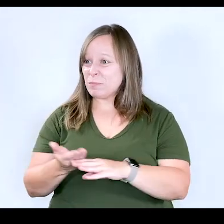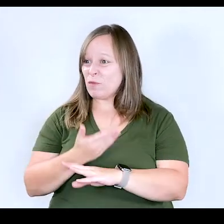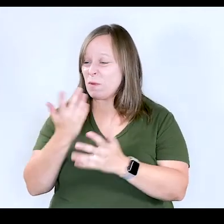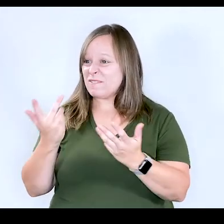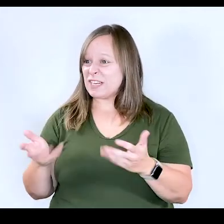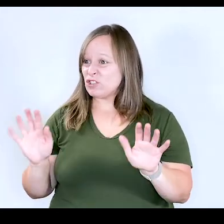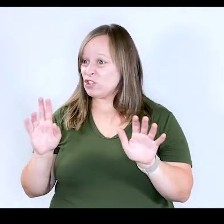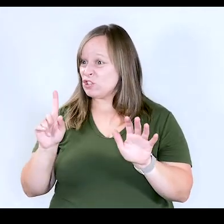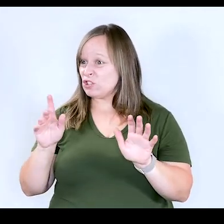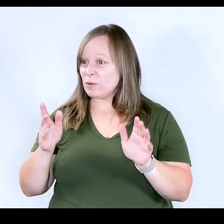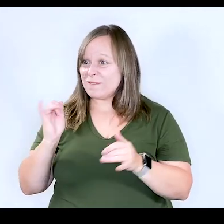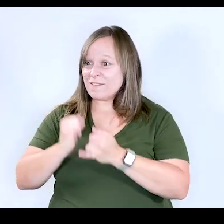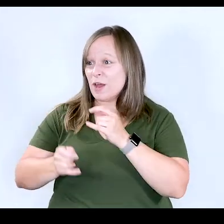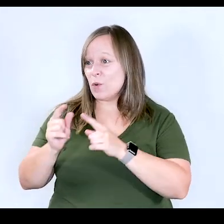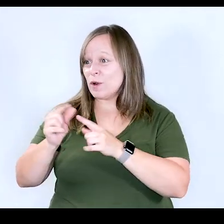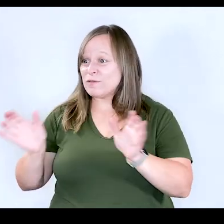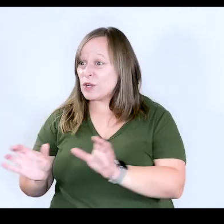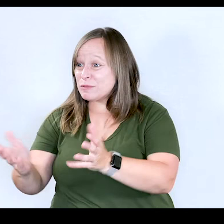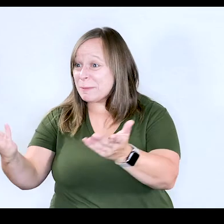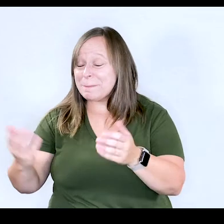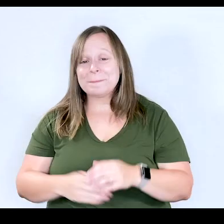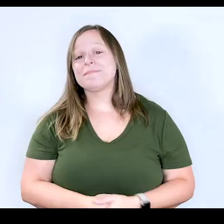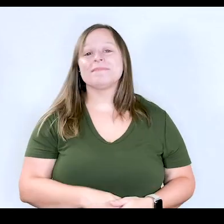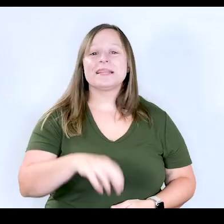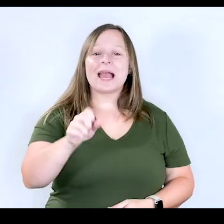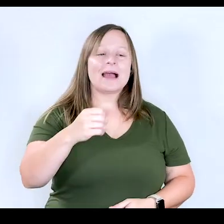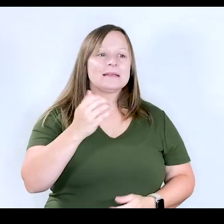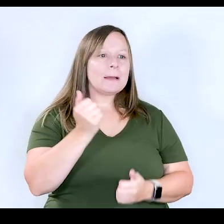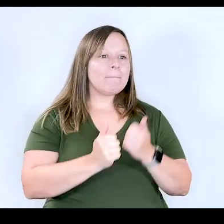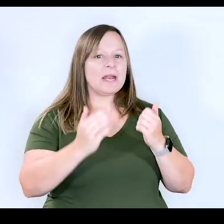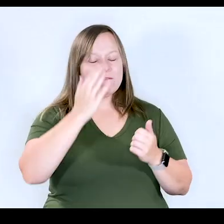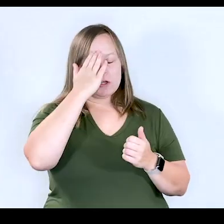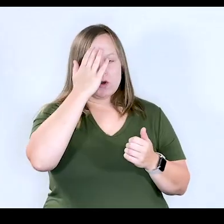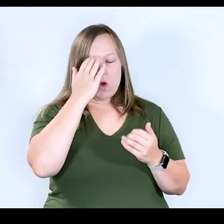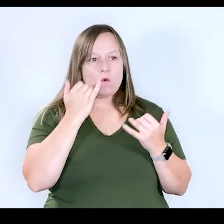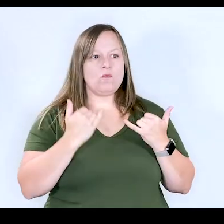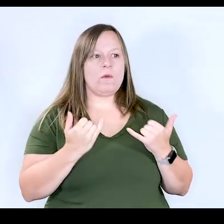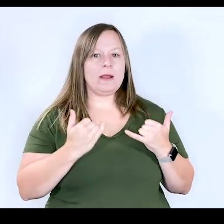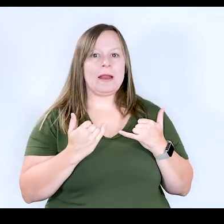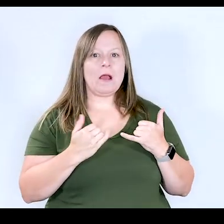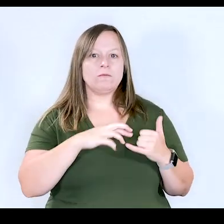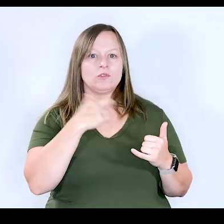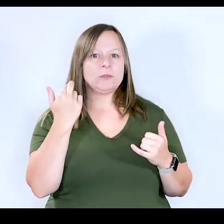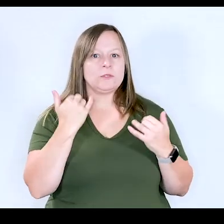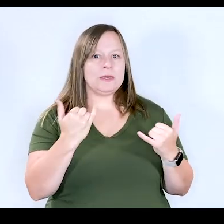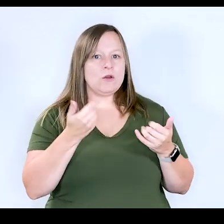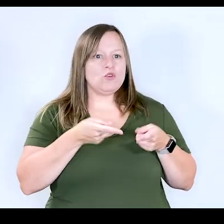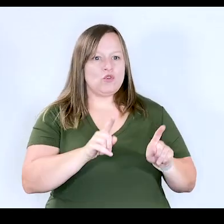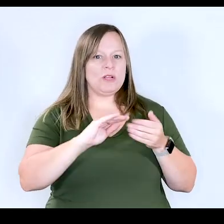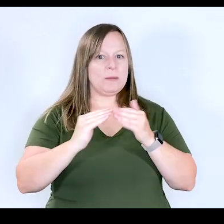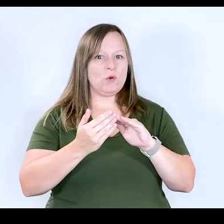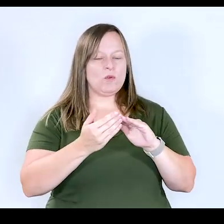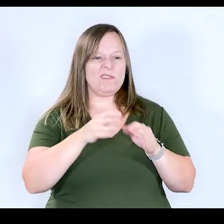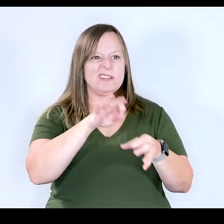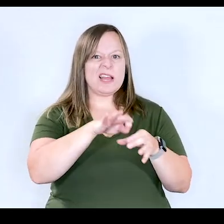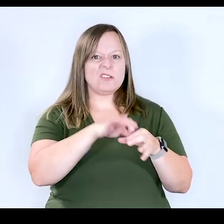or any final words of encouragement? Yeah, a lot of us know what's at stake for our communities during this election, and we know